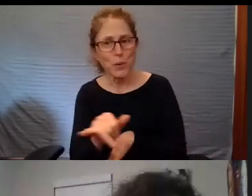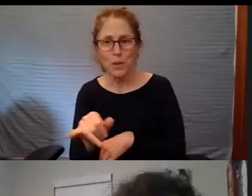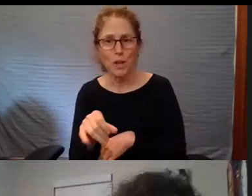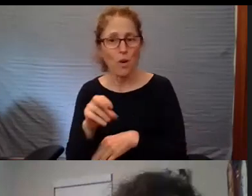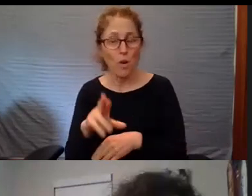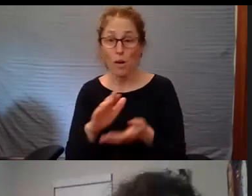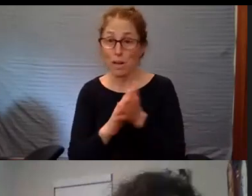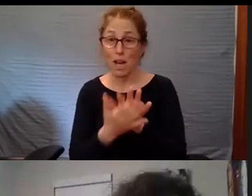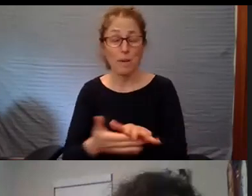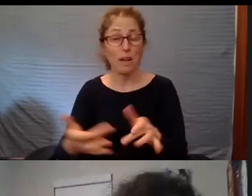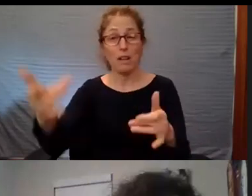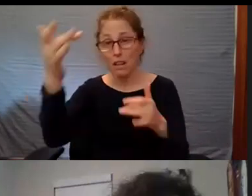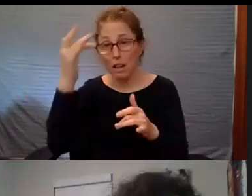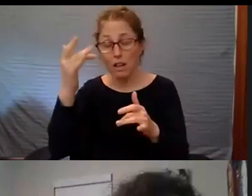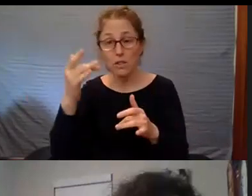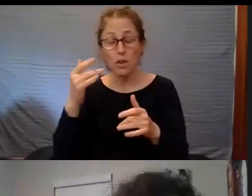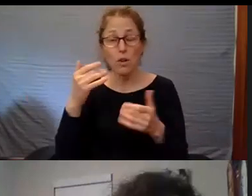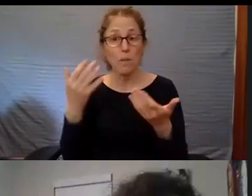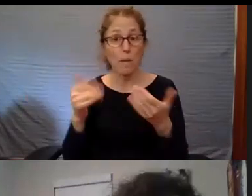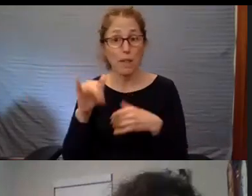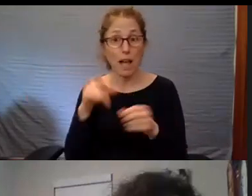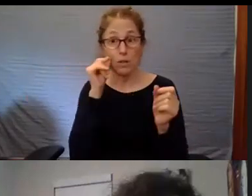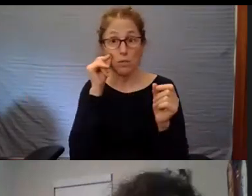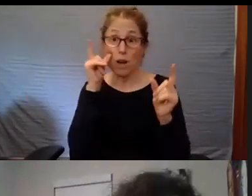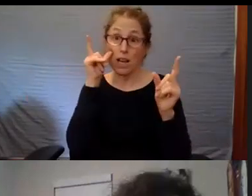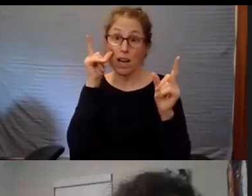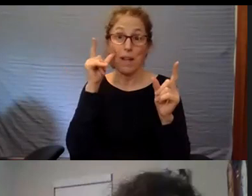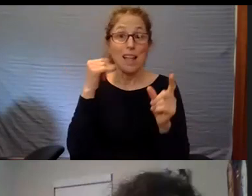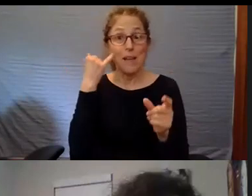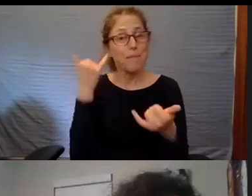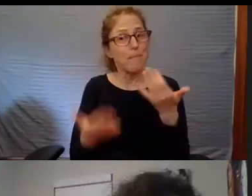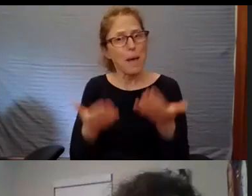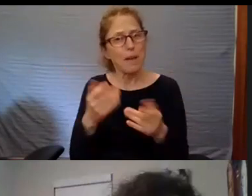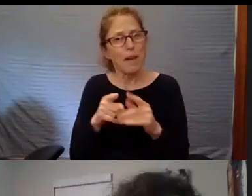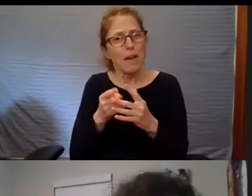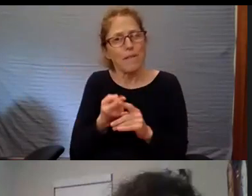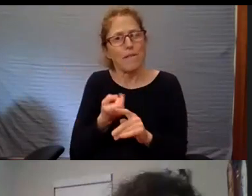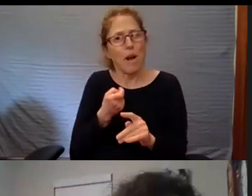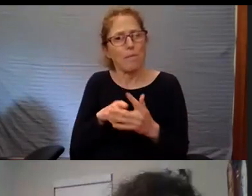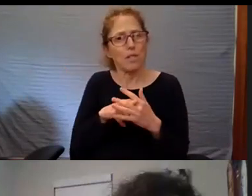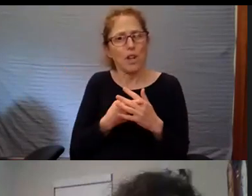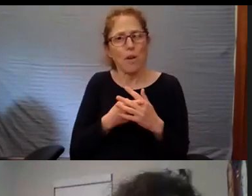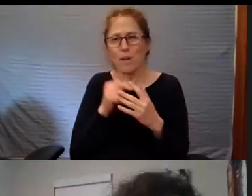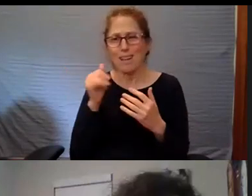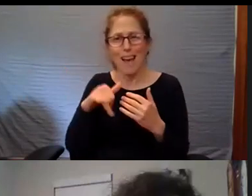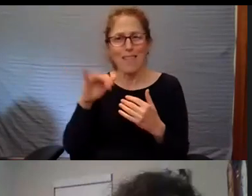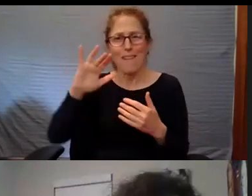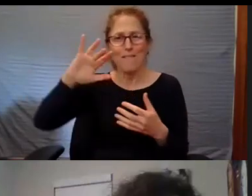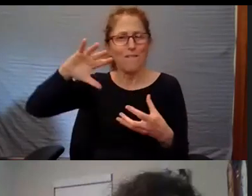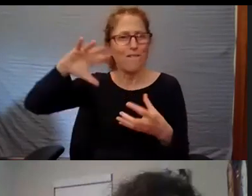ill from this, and it's a real wake-up call, that if maybe from the start, we didn't have this fucked idea that some